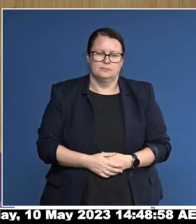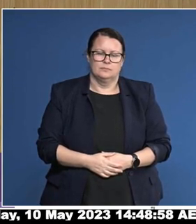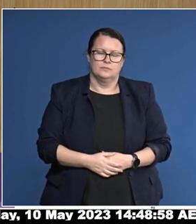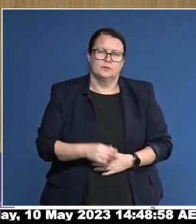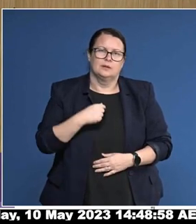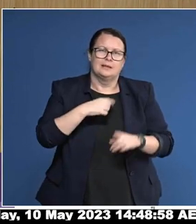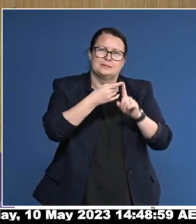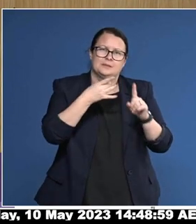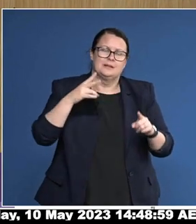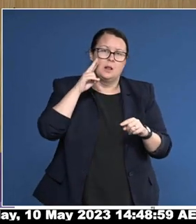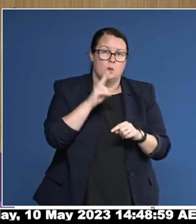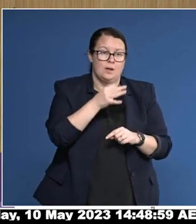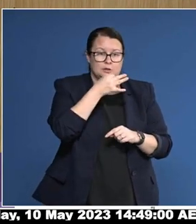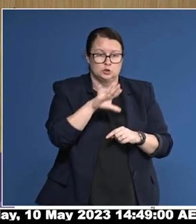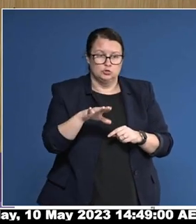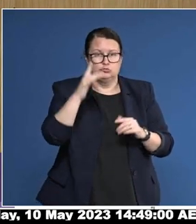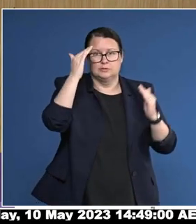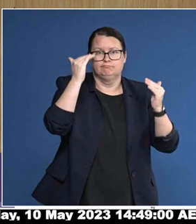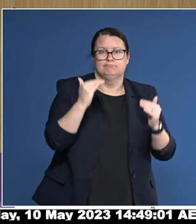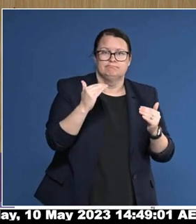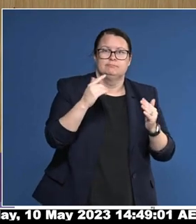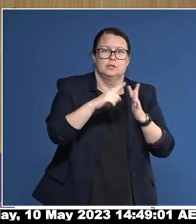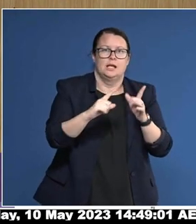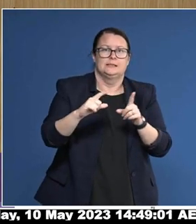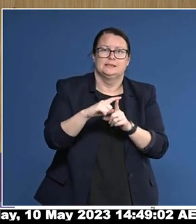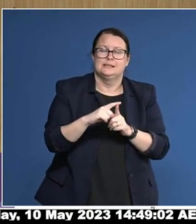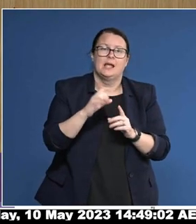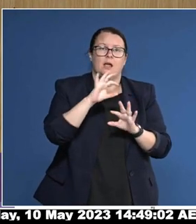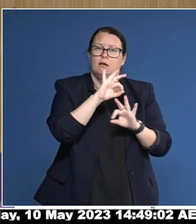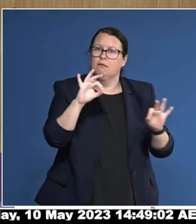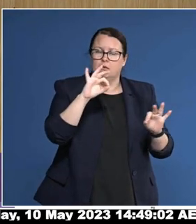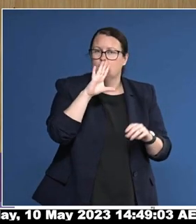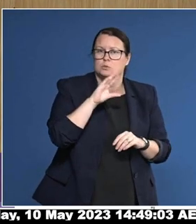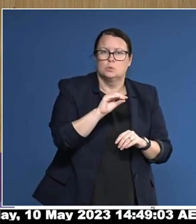nonverbal. Is that an area that your department could really provide leadership in